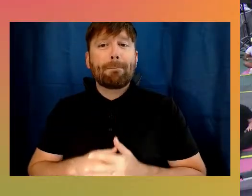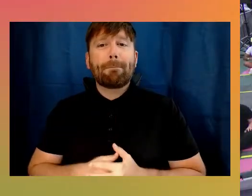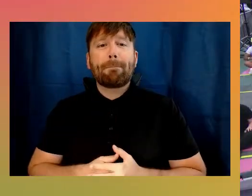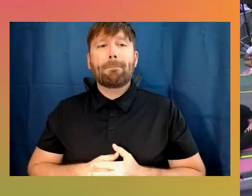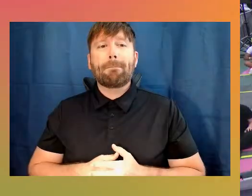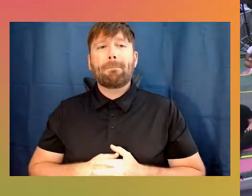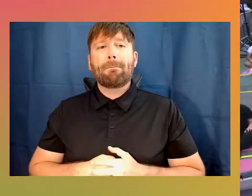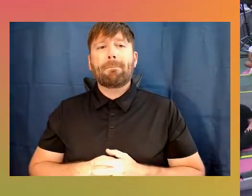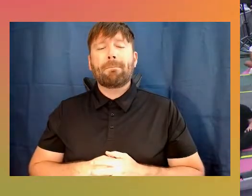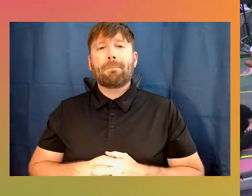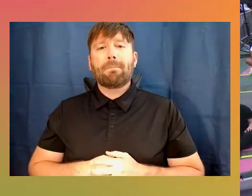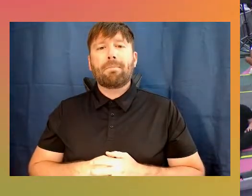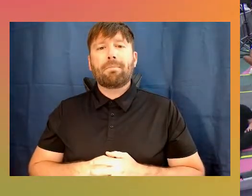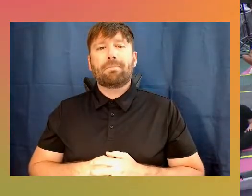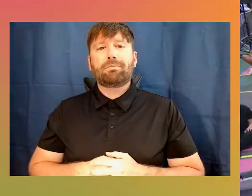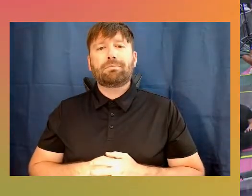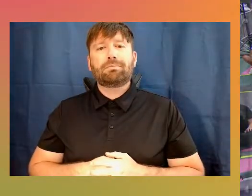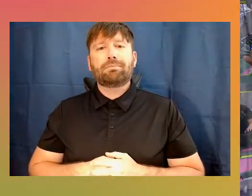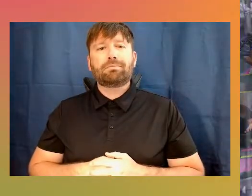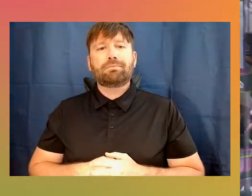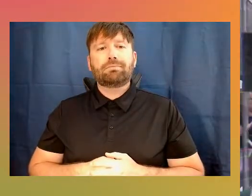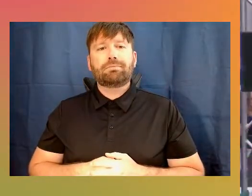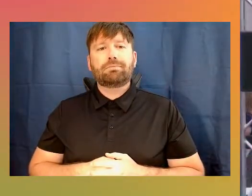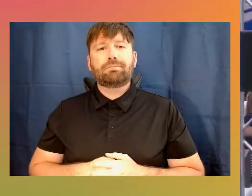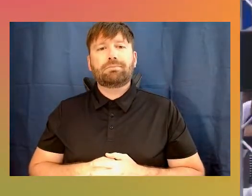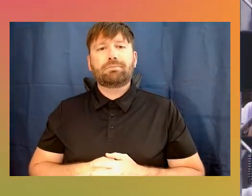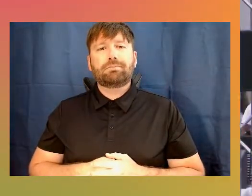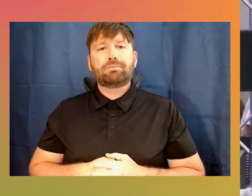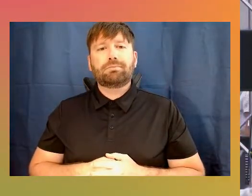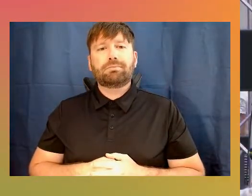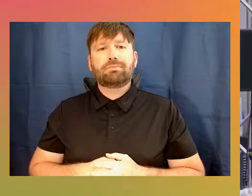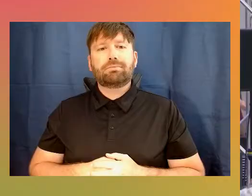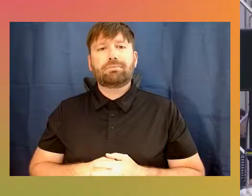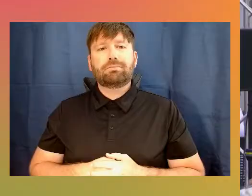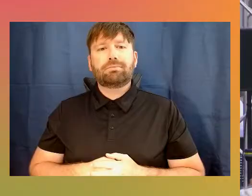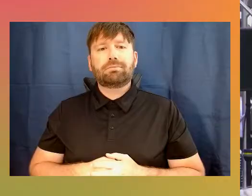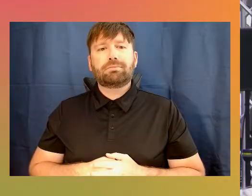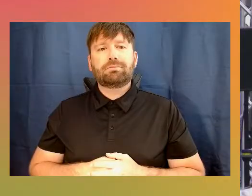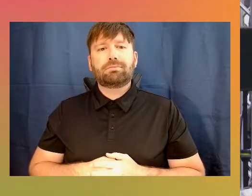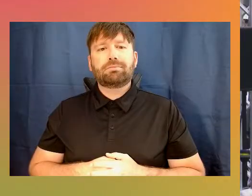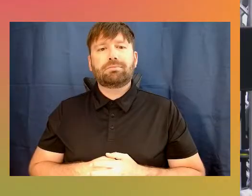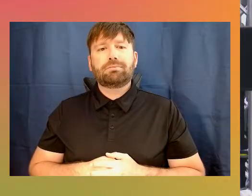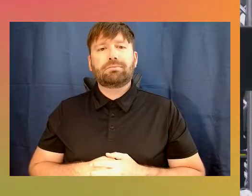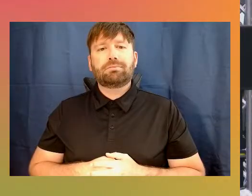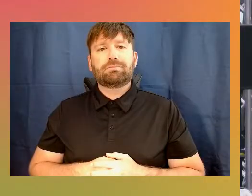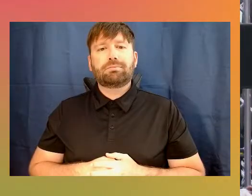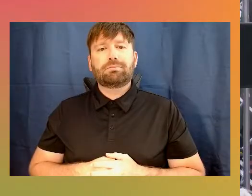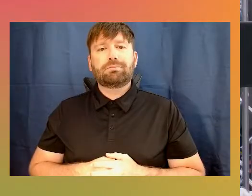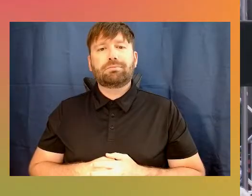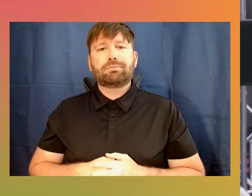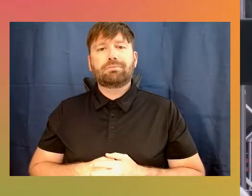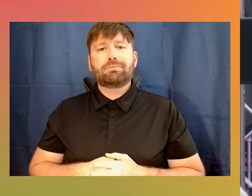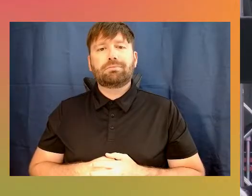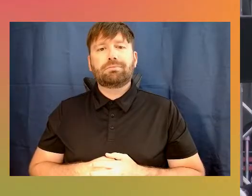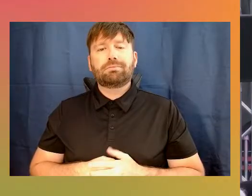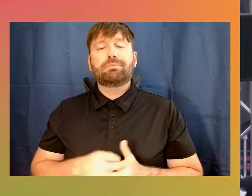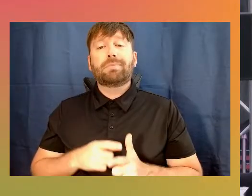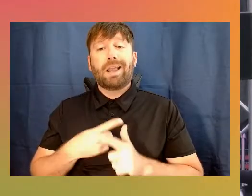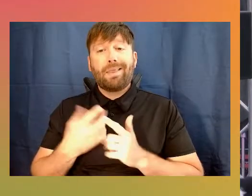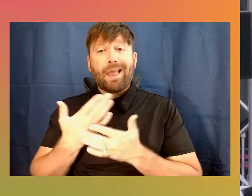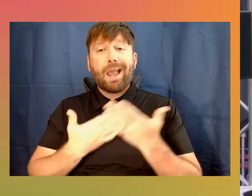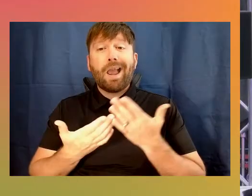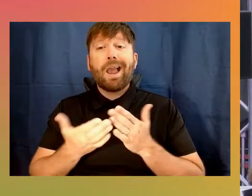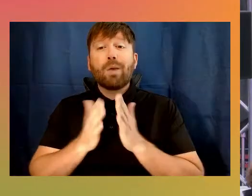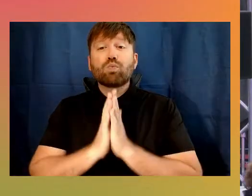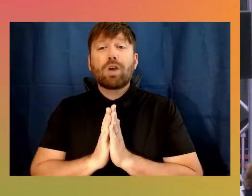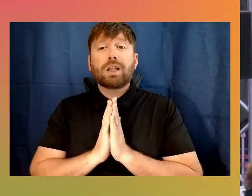THE BELLY.